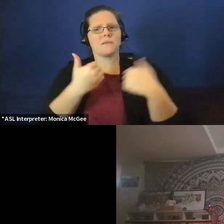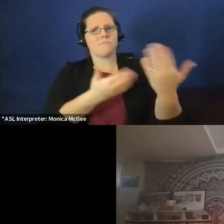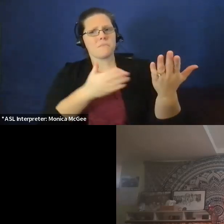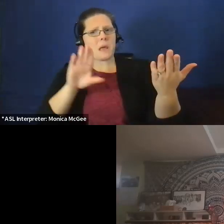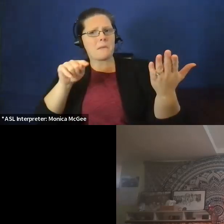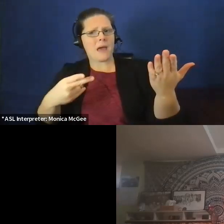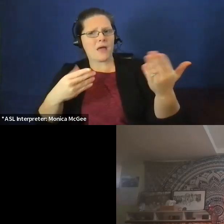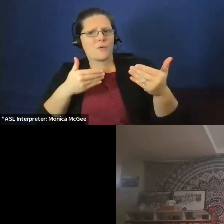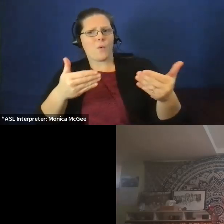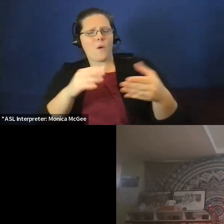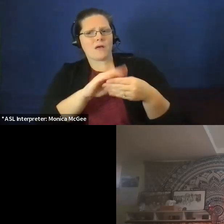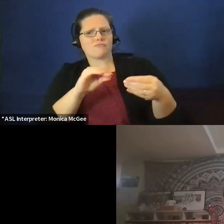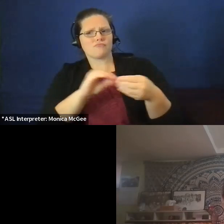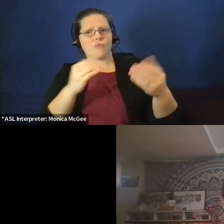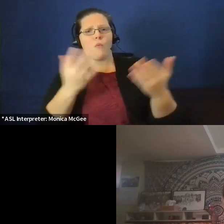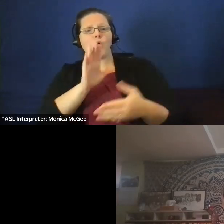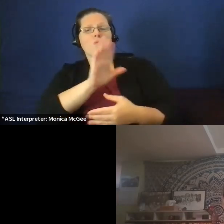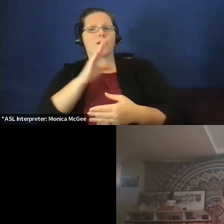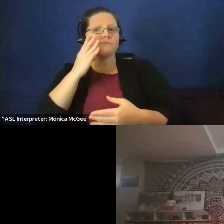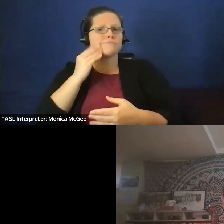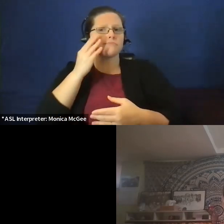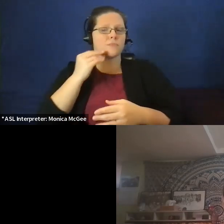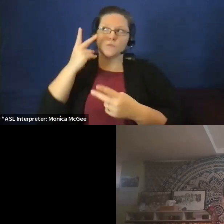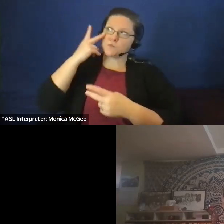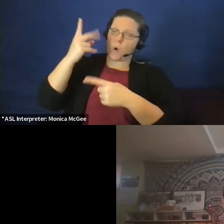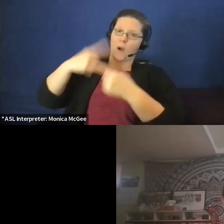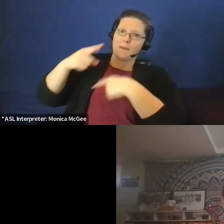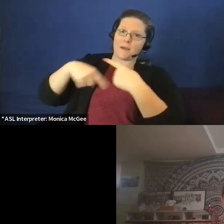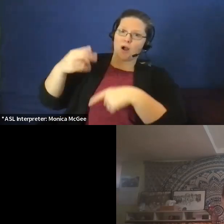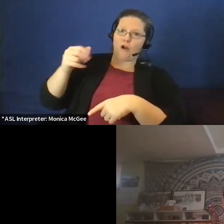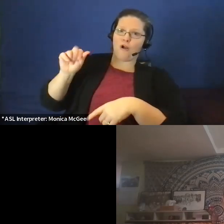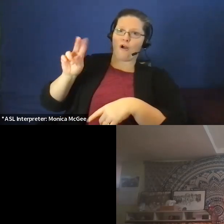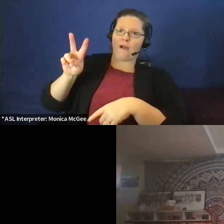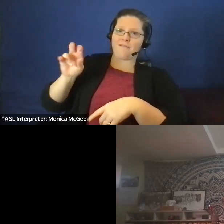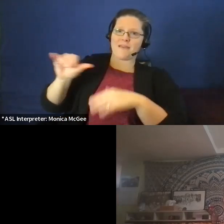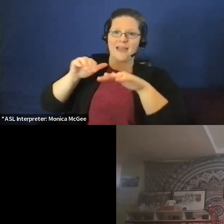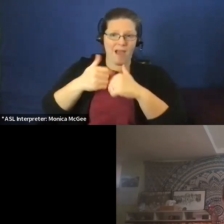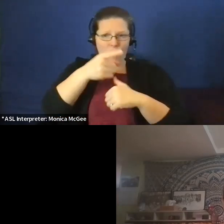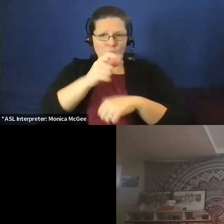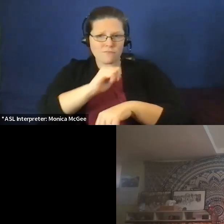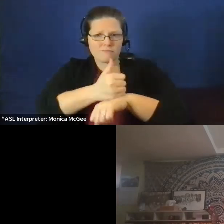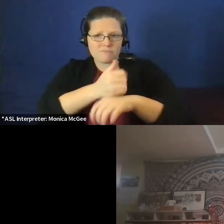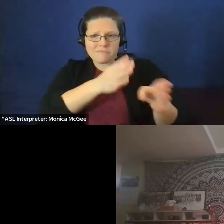our community and collaborate with us. There are good practices coming ahead.